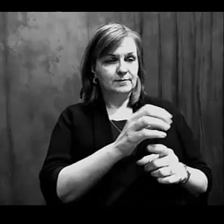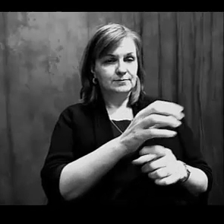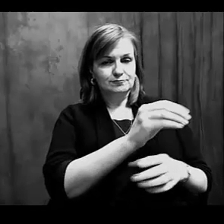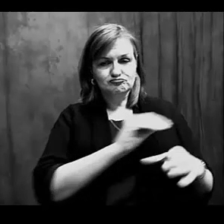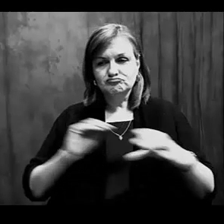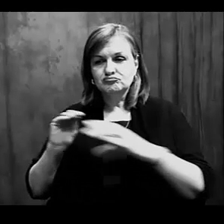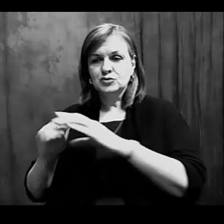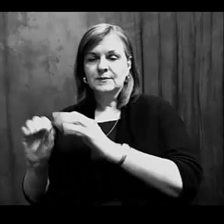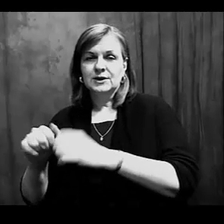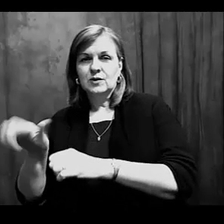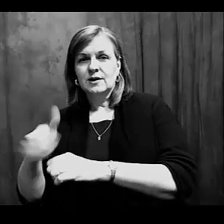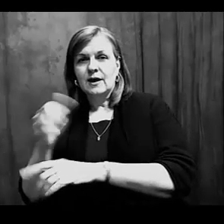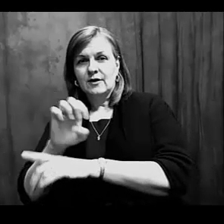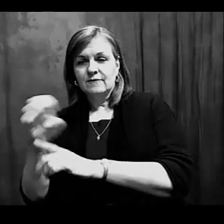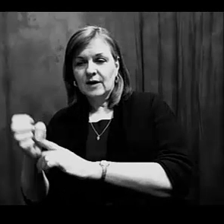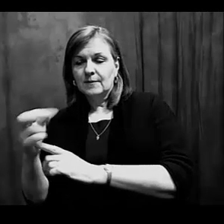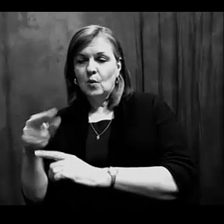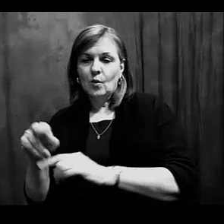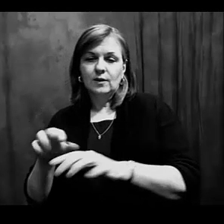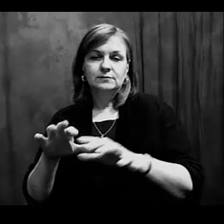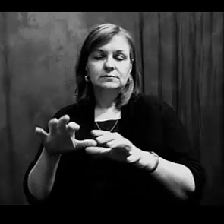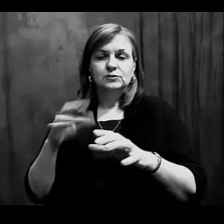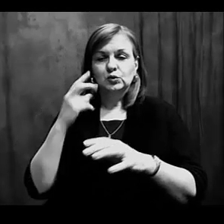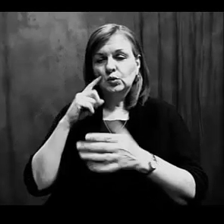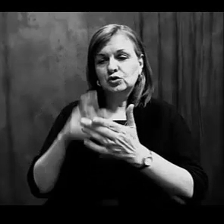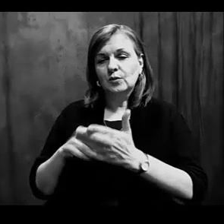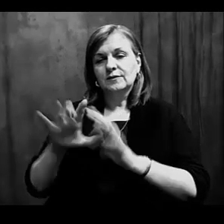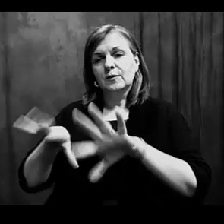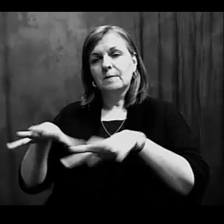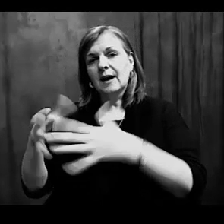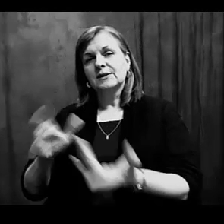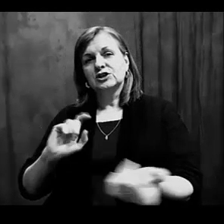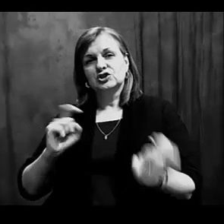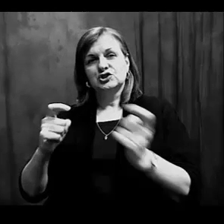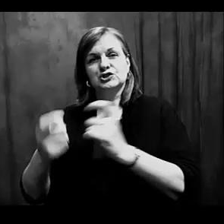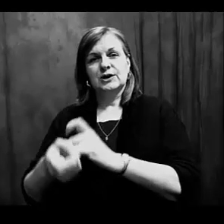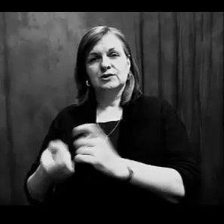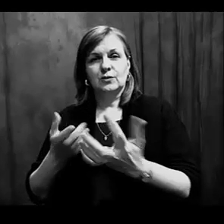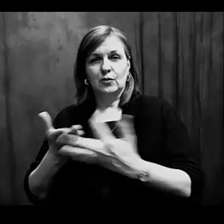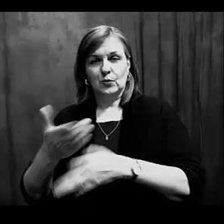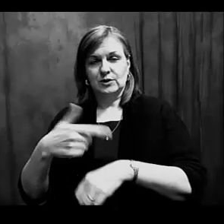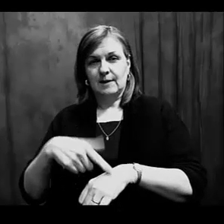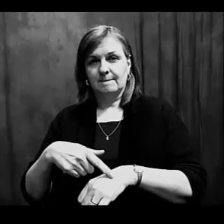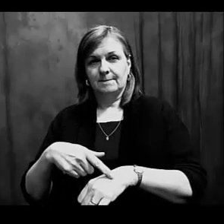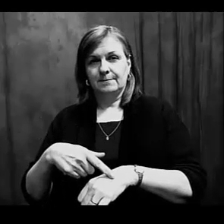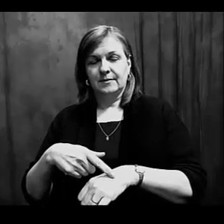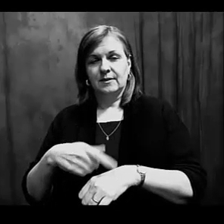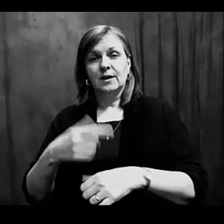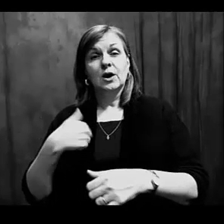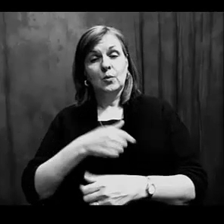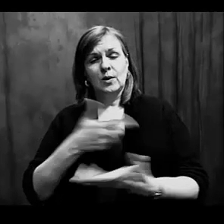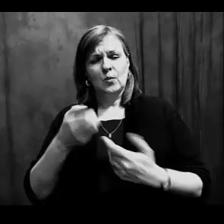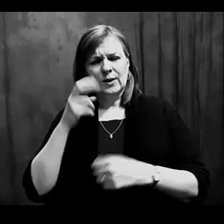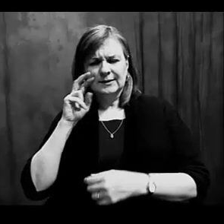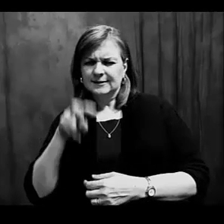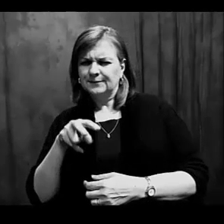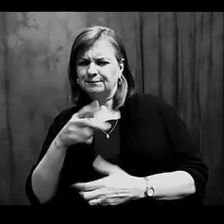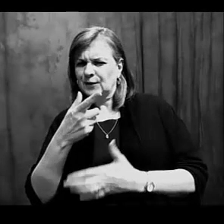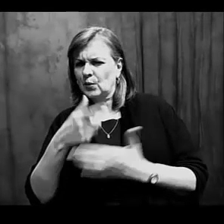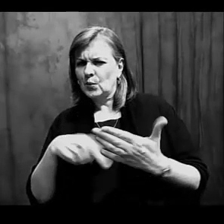organisms and individuals in to different environments and populations over time will show significant shifts